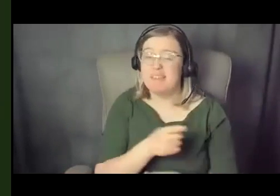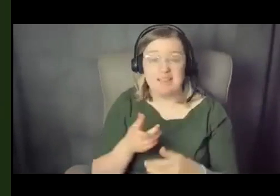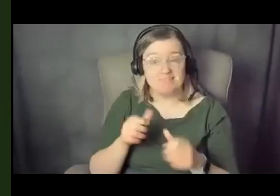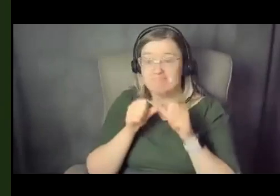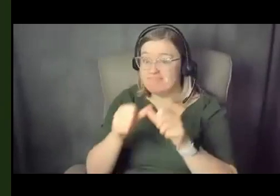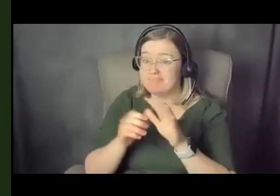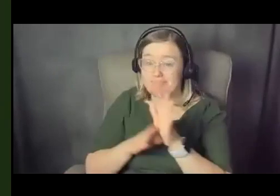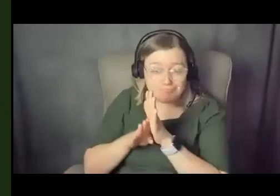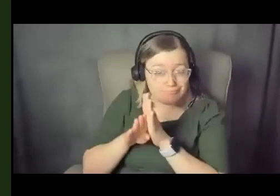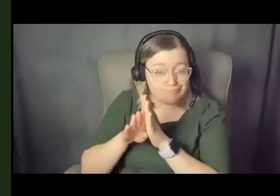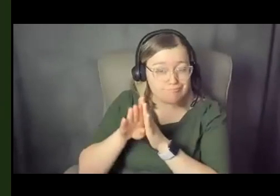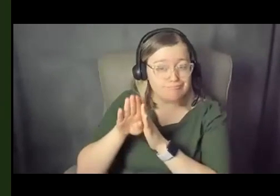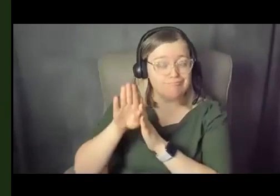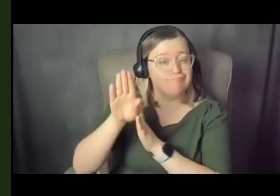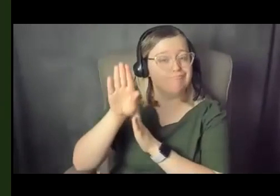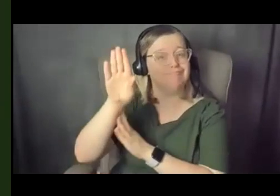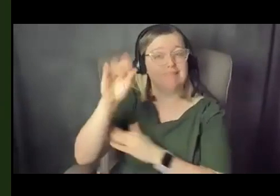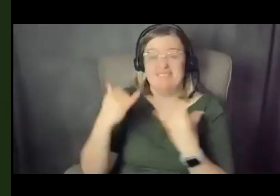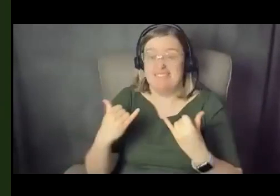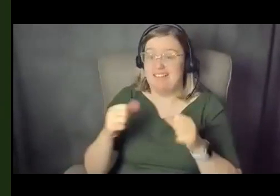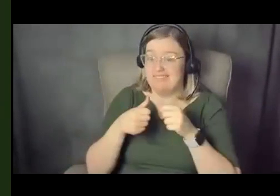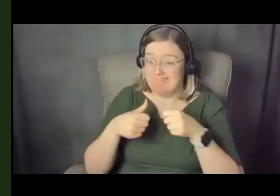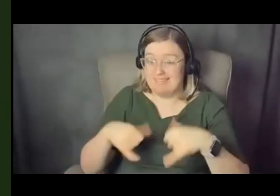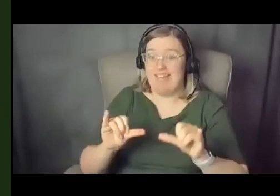King County needs to do this project because the pipe doesn't